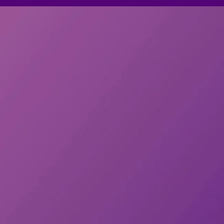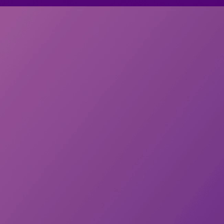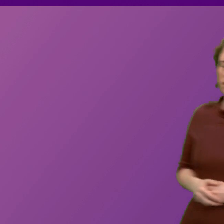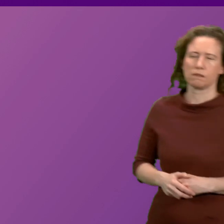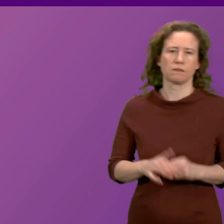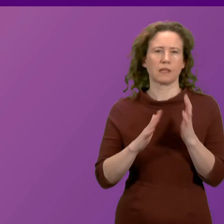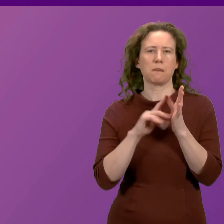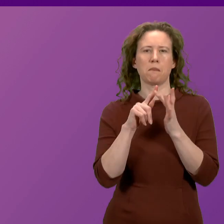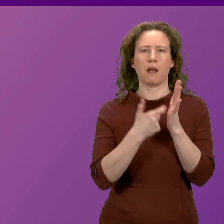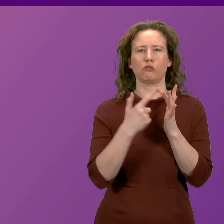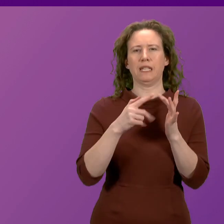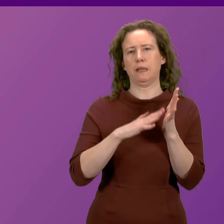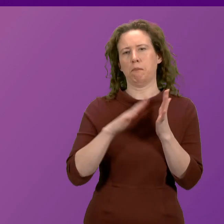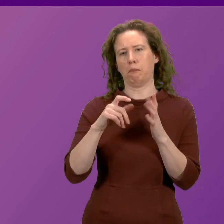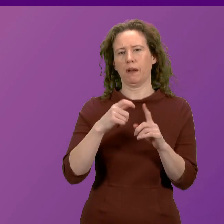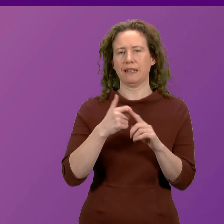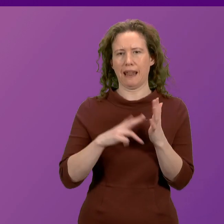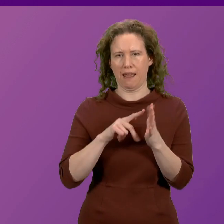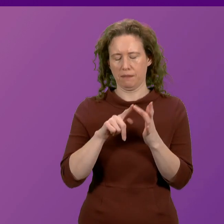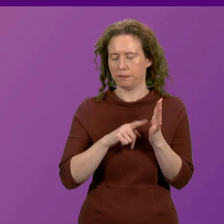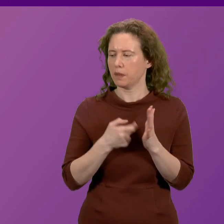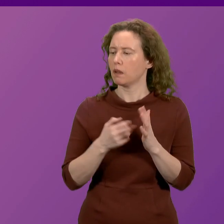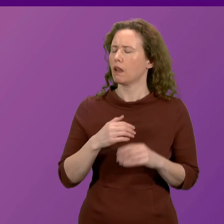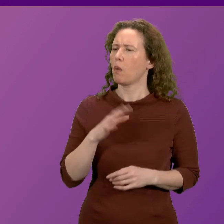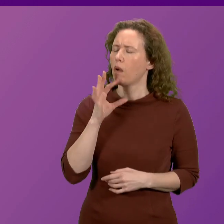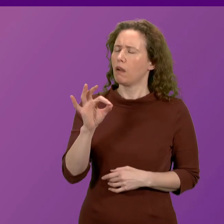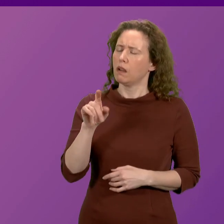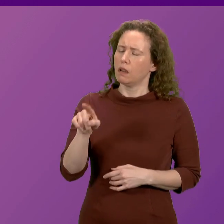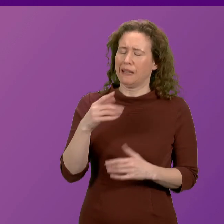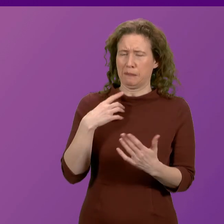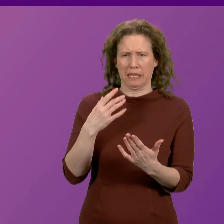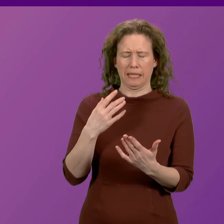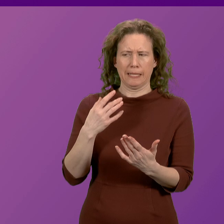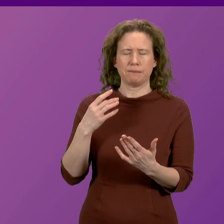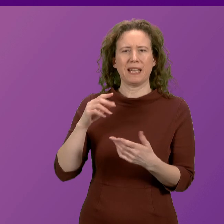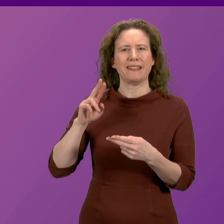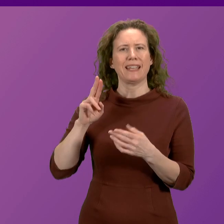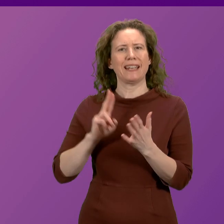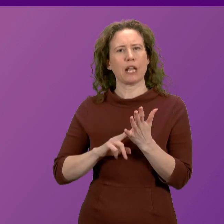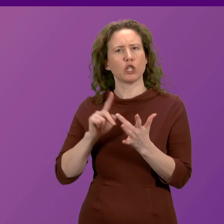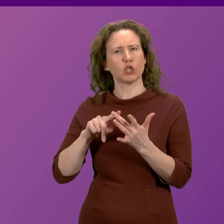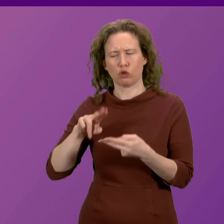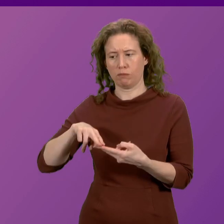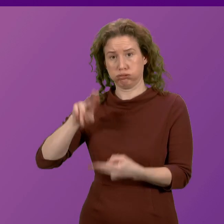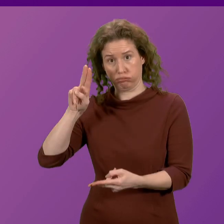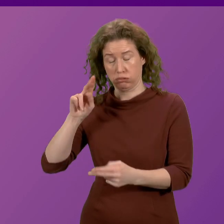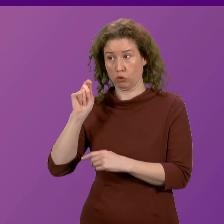To ask the First Minister what assessment the Scottish Government has made of the reported concerns of not-for-profit social care providers regarding the